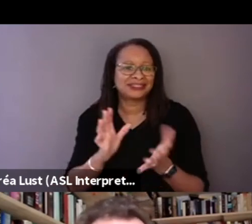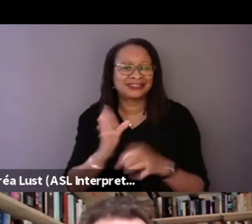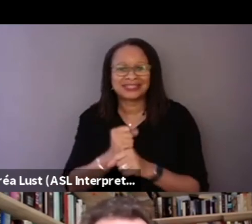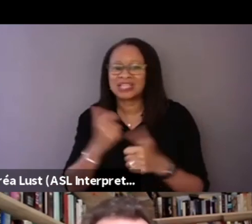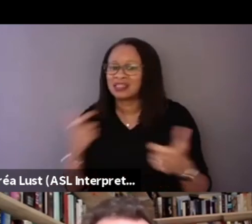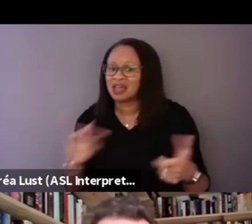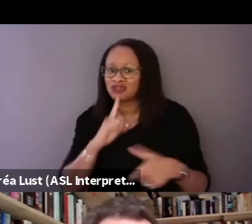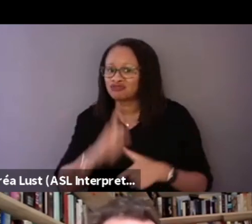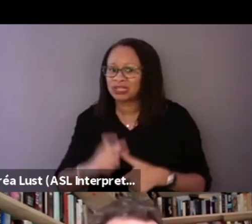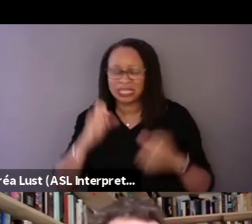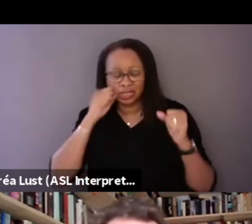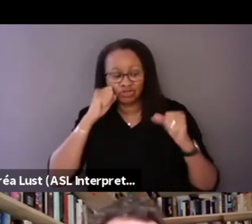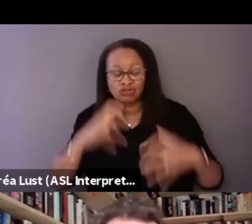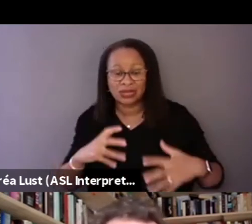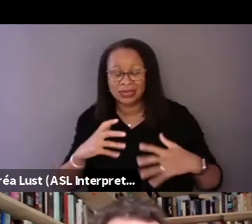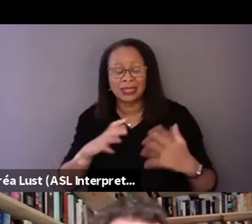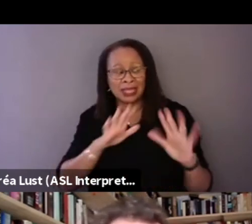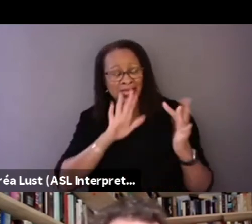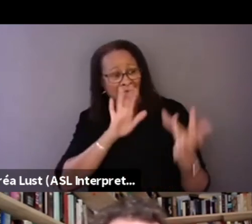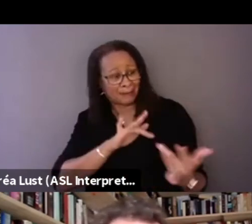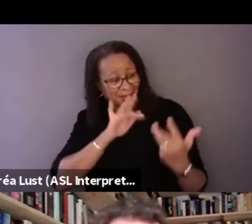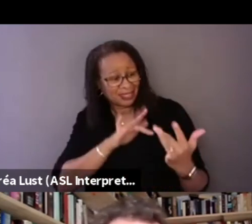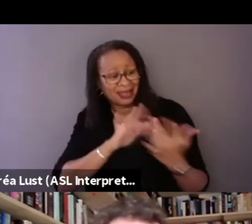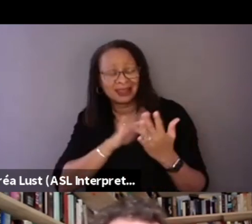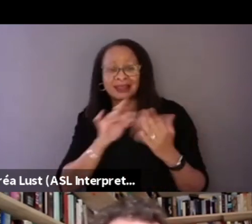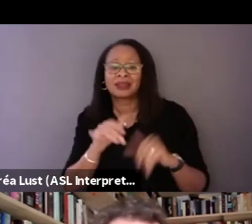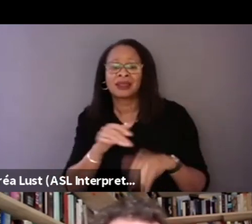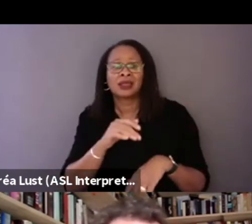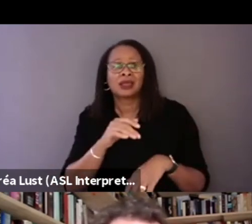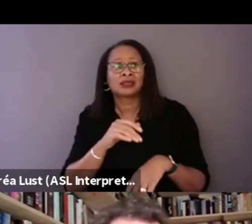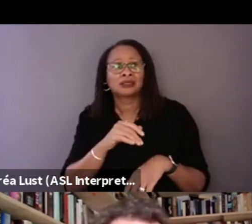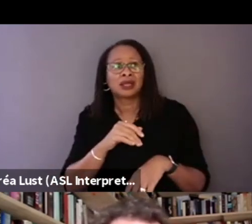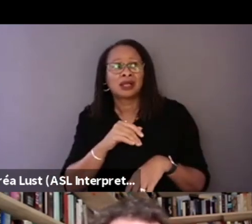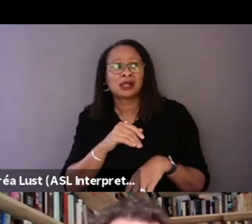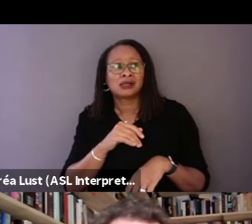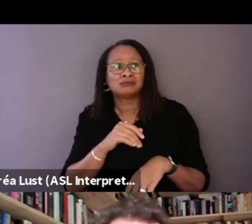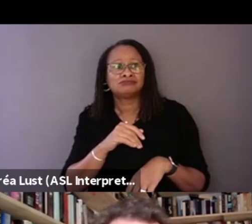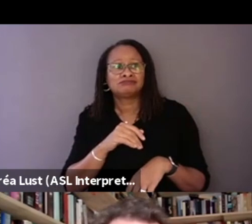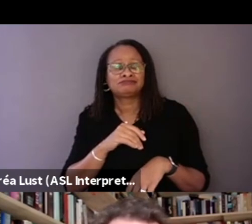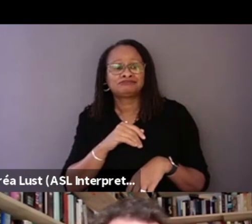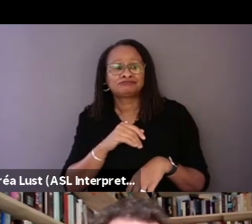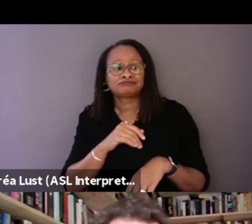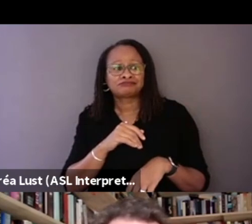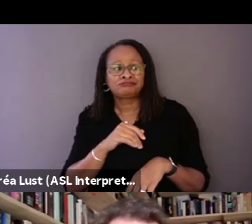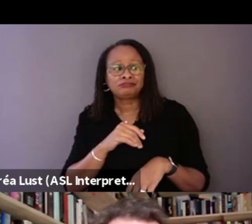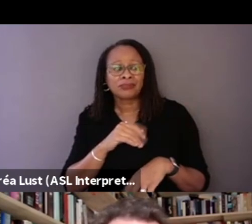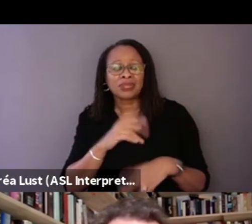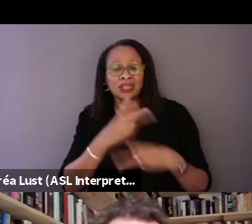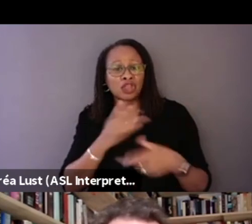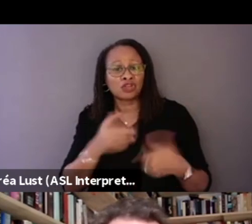incredible, empathetic care givers to help people live their lives to the fullest extent that they can.